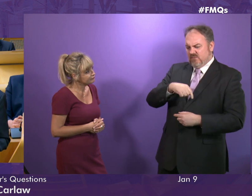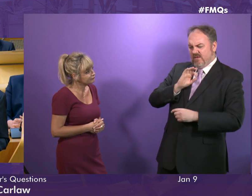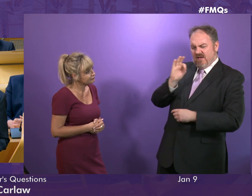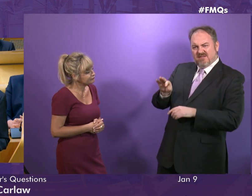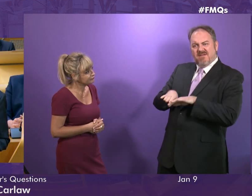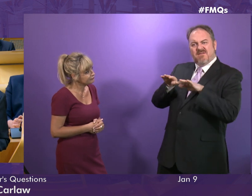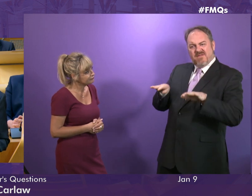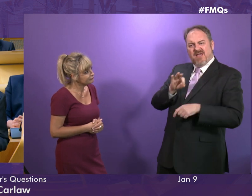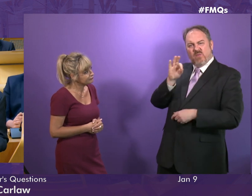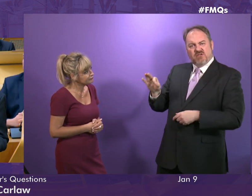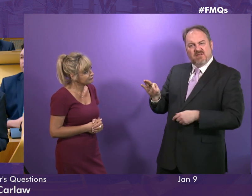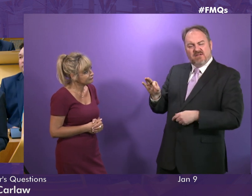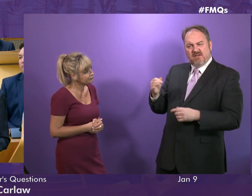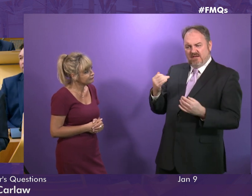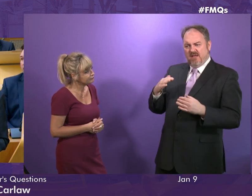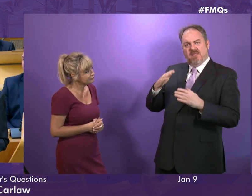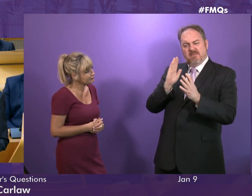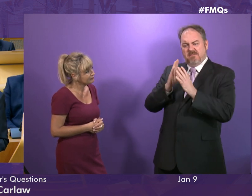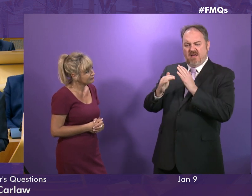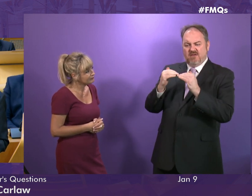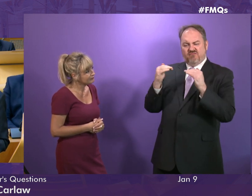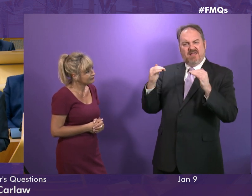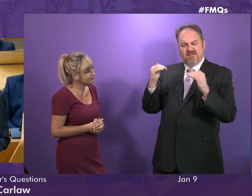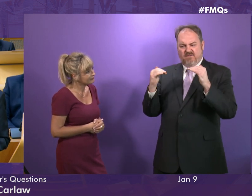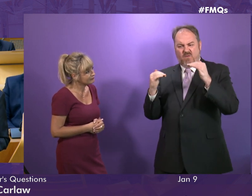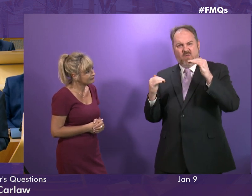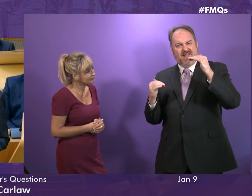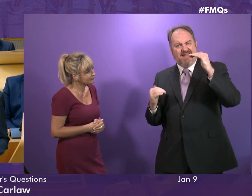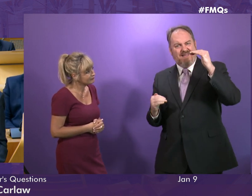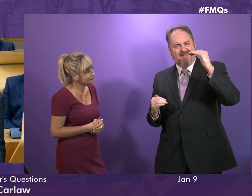does the falling pass rate for highers tell us about the health of education in this country?